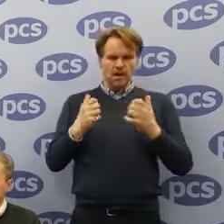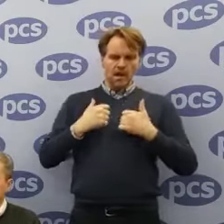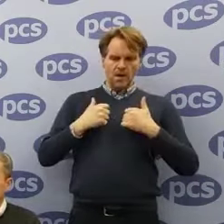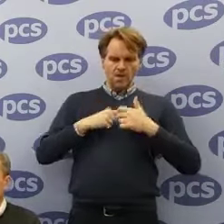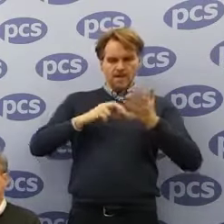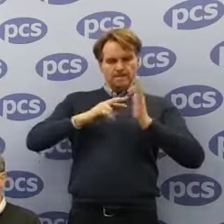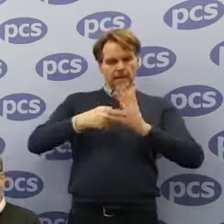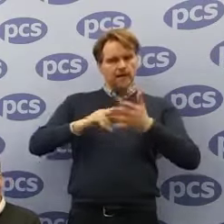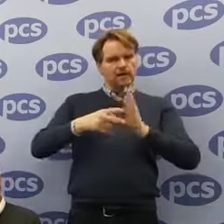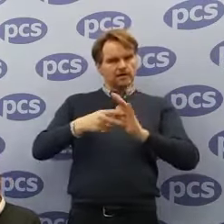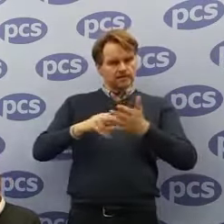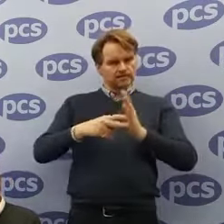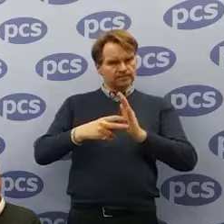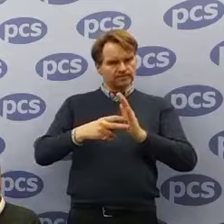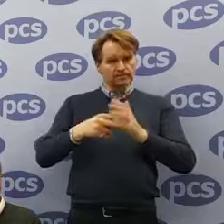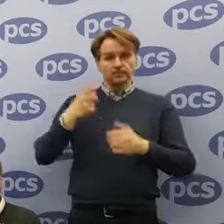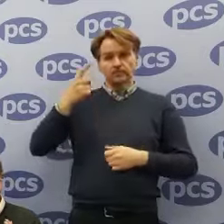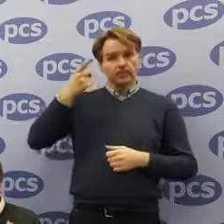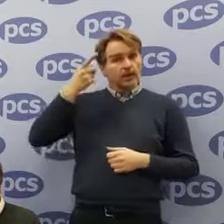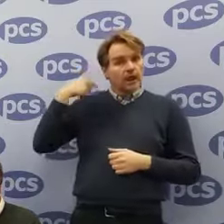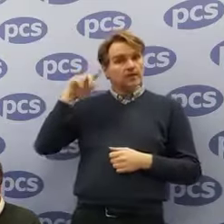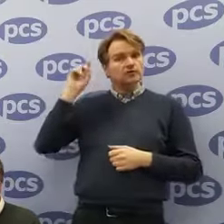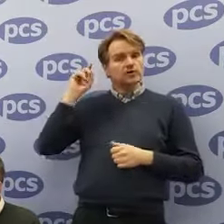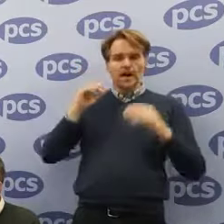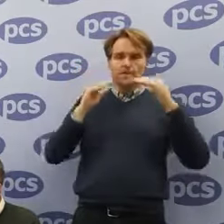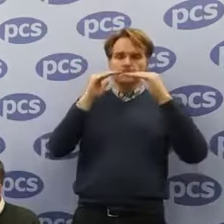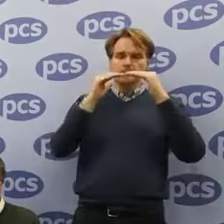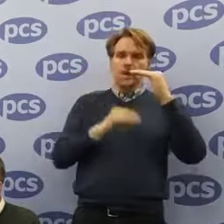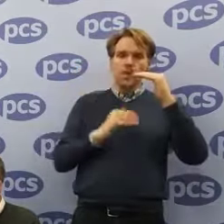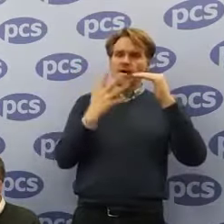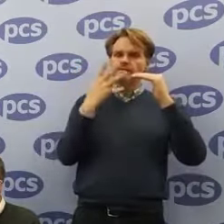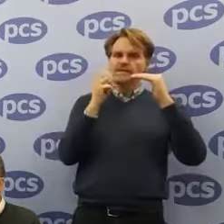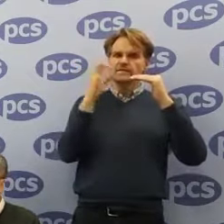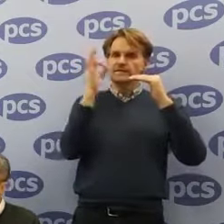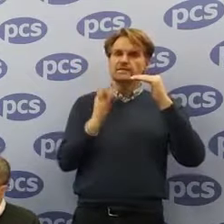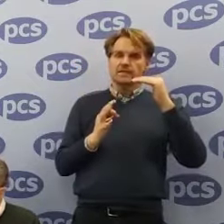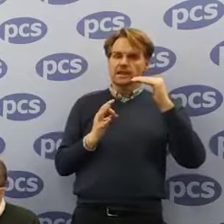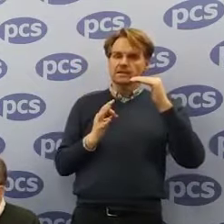year although we didn't get over 50% in a lot of government departments we did